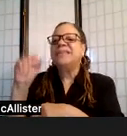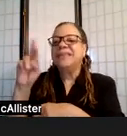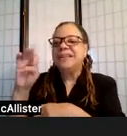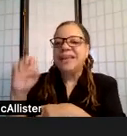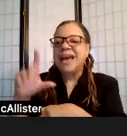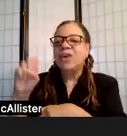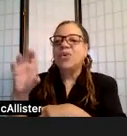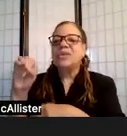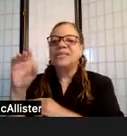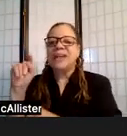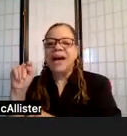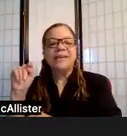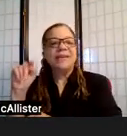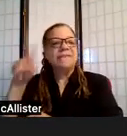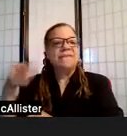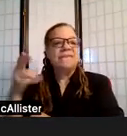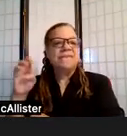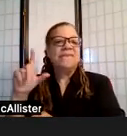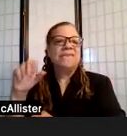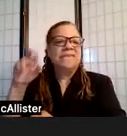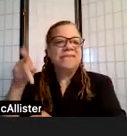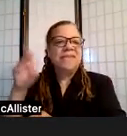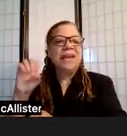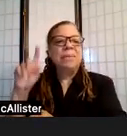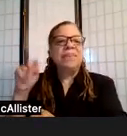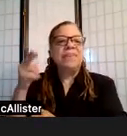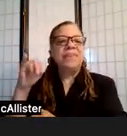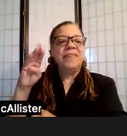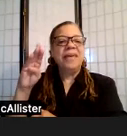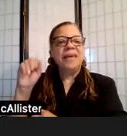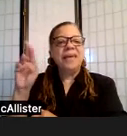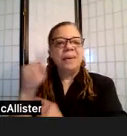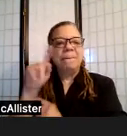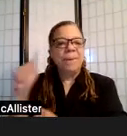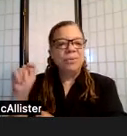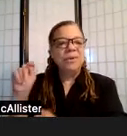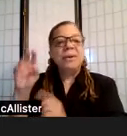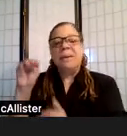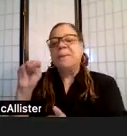Phillippe Thibeau; Lois Welber; Anita Baglandeas; Marianne Doernis-Goldman;